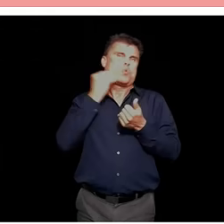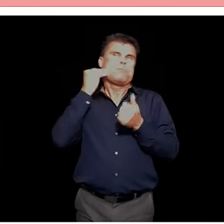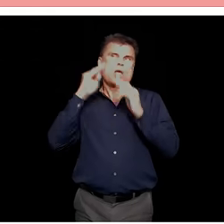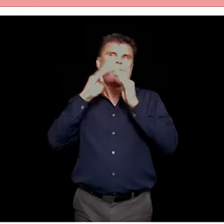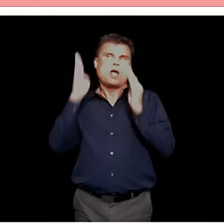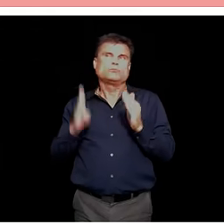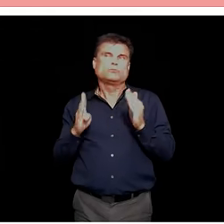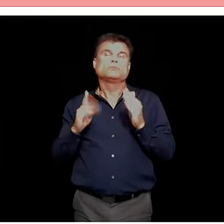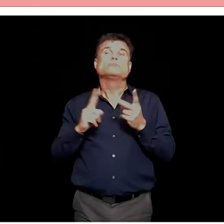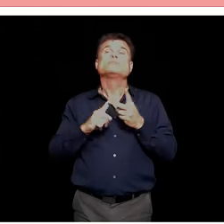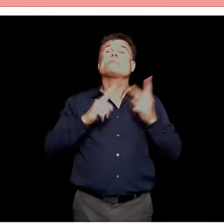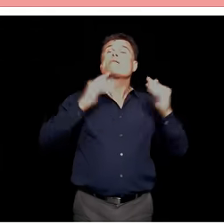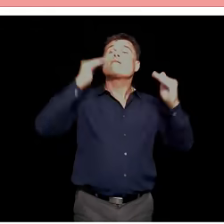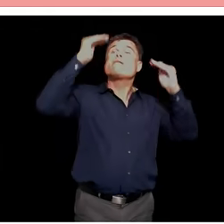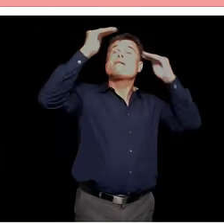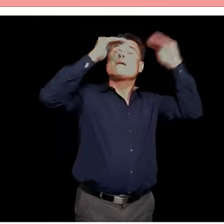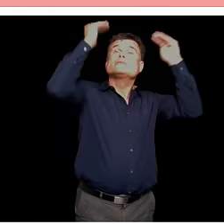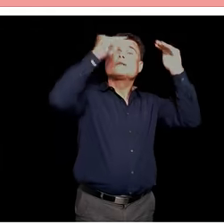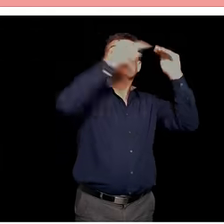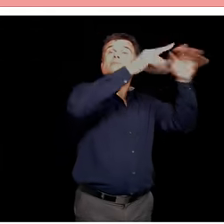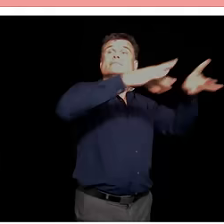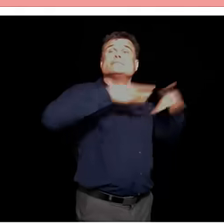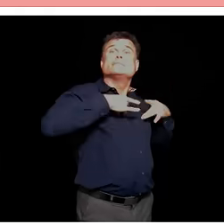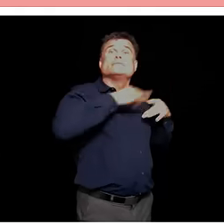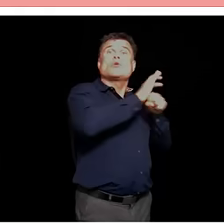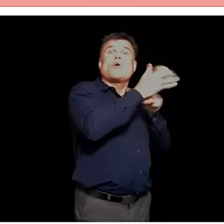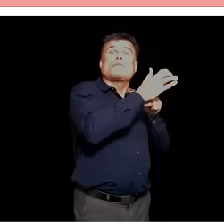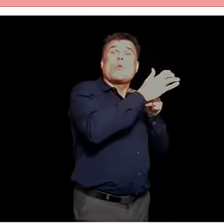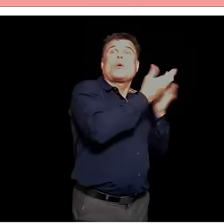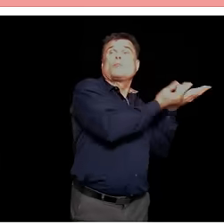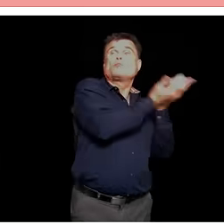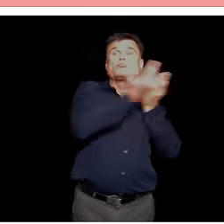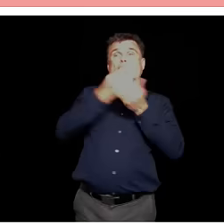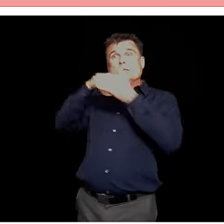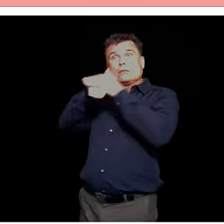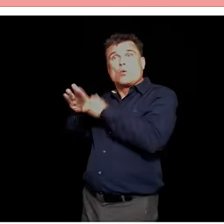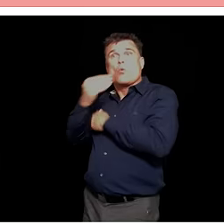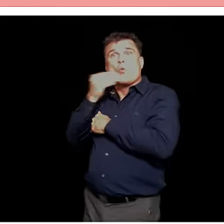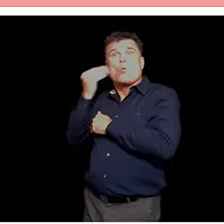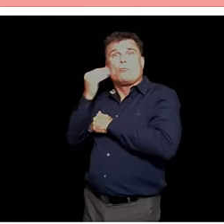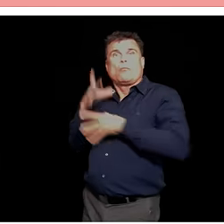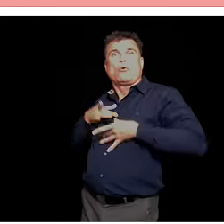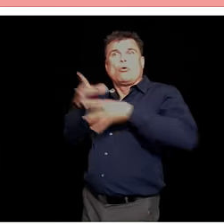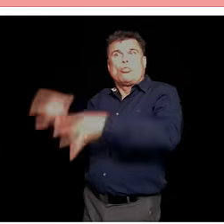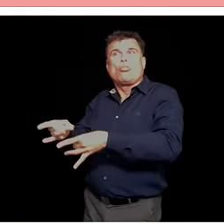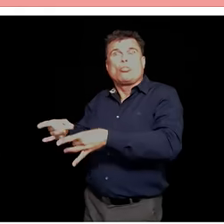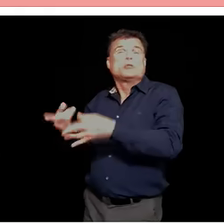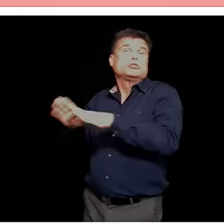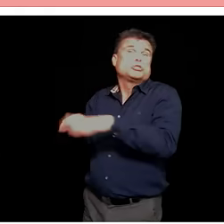remains very low and has actually come down from when we were in the midst of our first wave